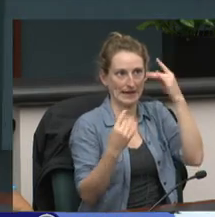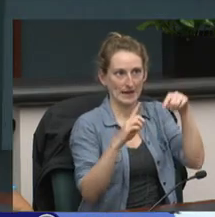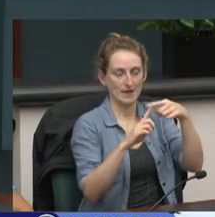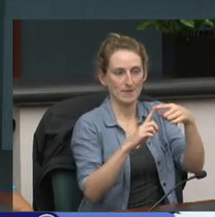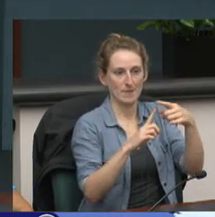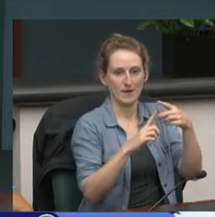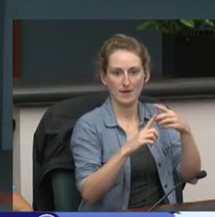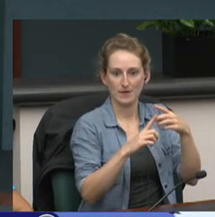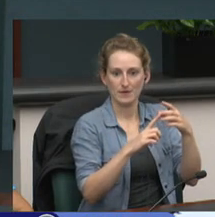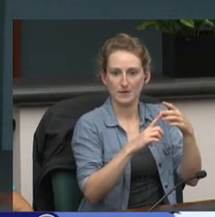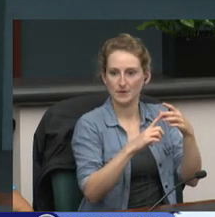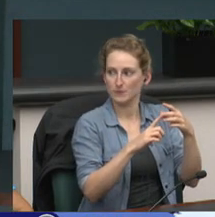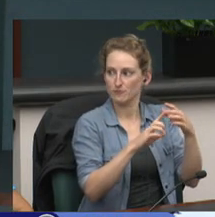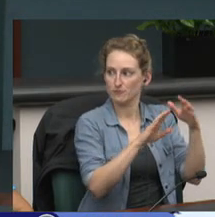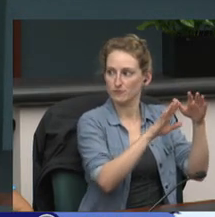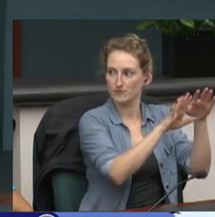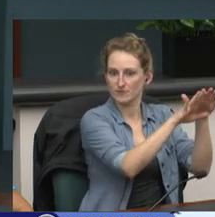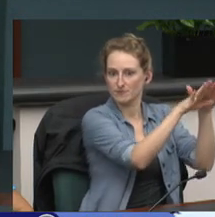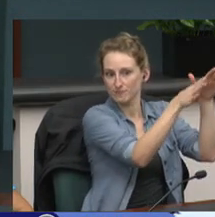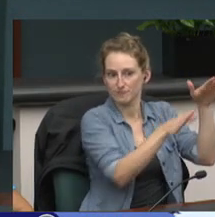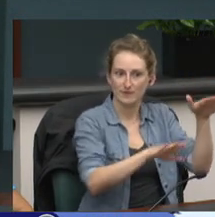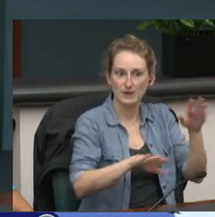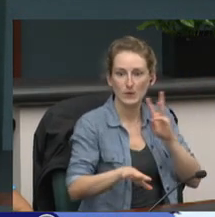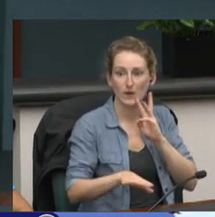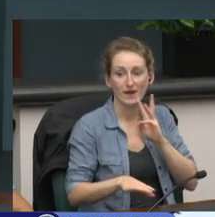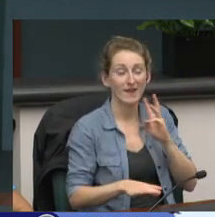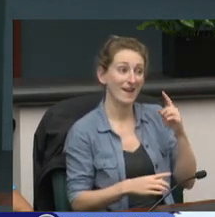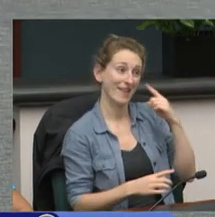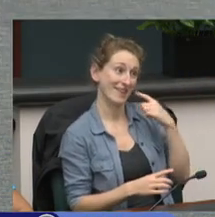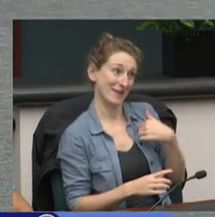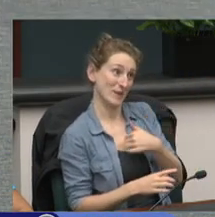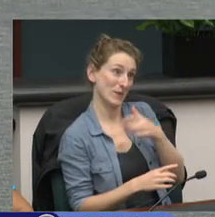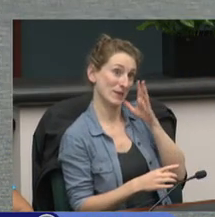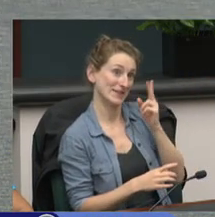of our common enemy in the coming years